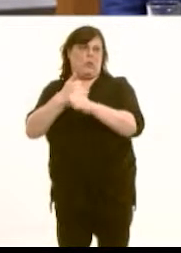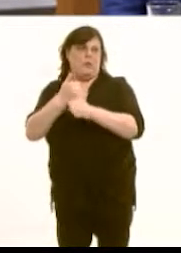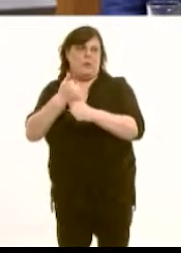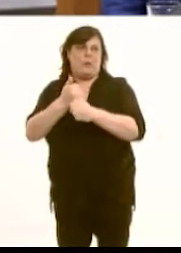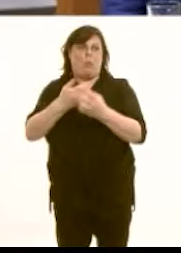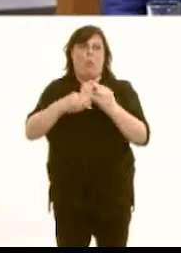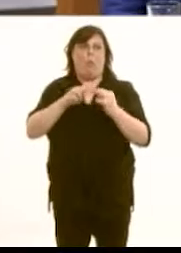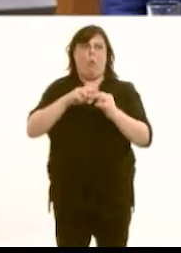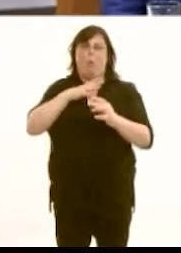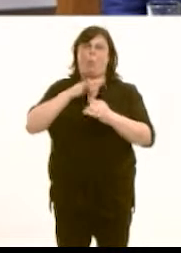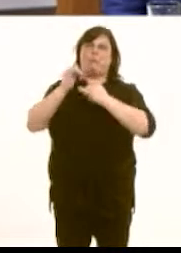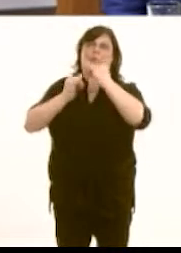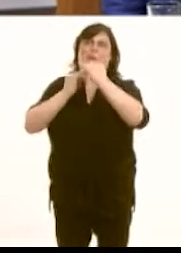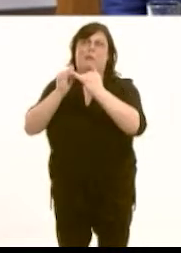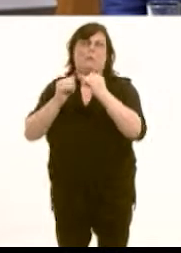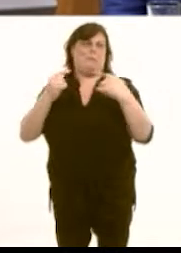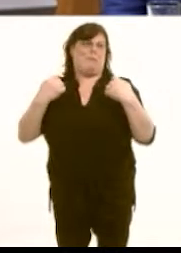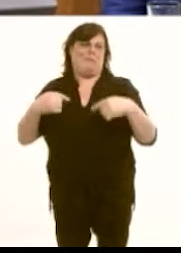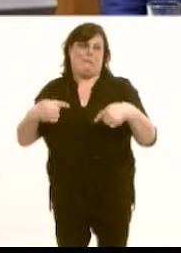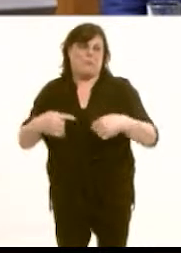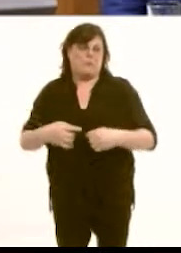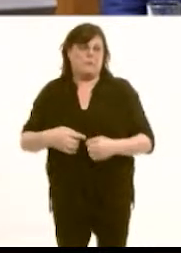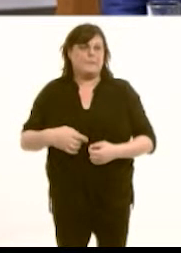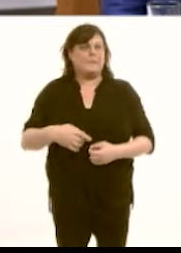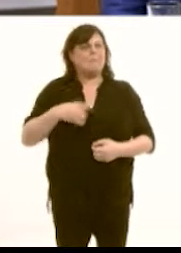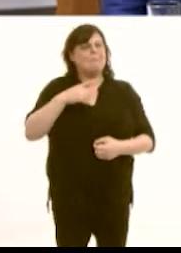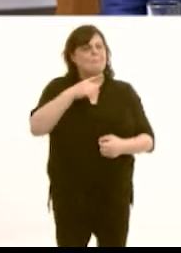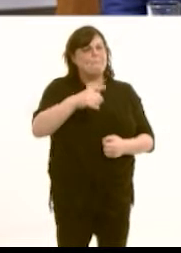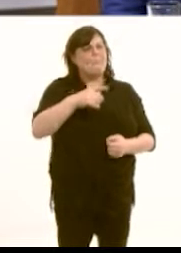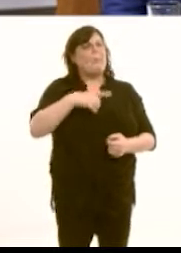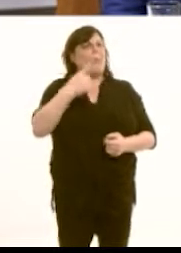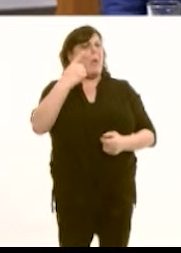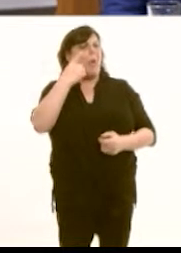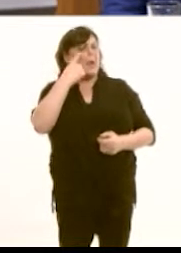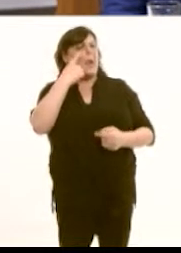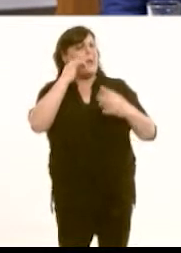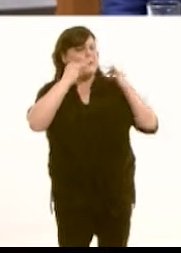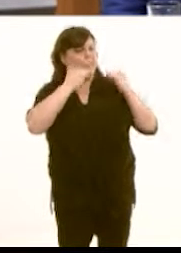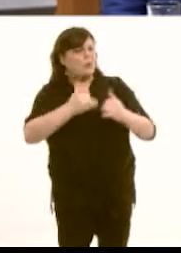But perception is important, and these are certainly issues that we are keen to look